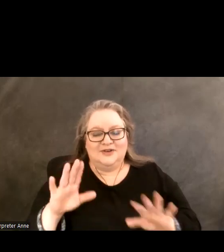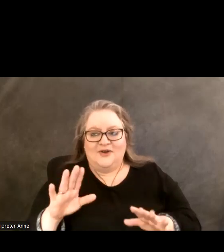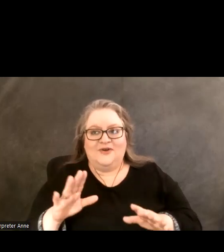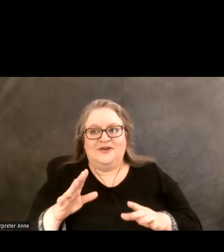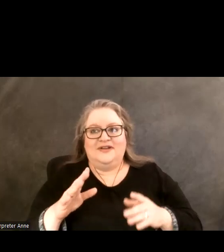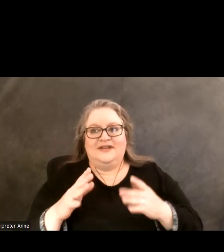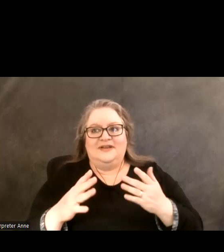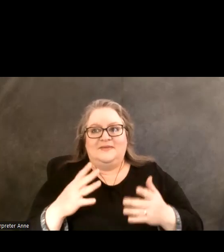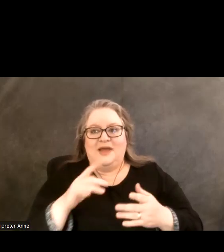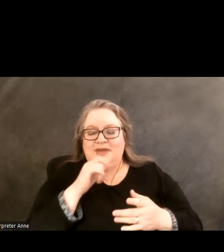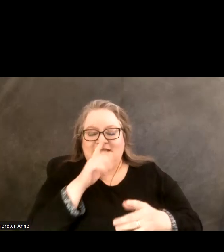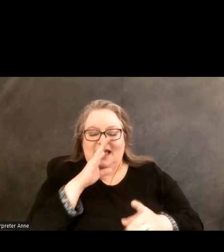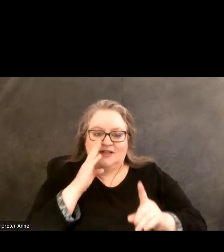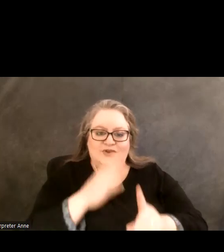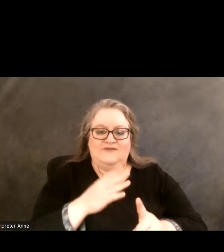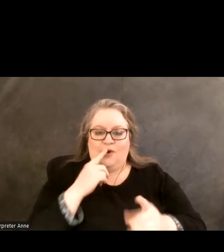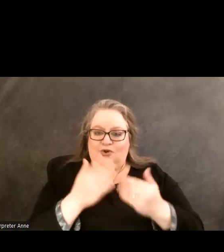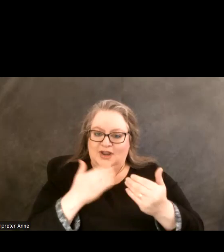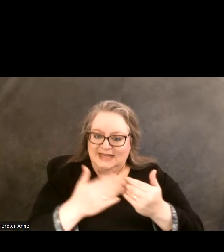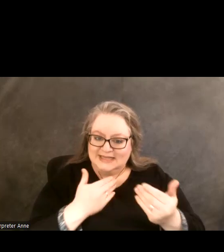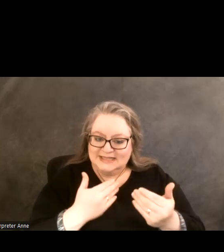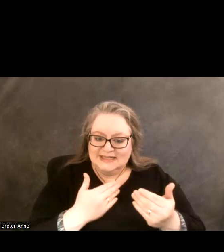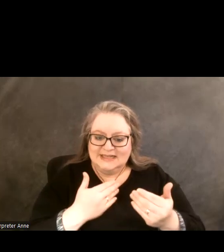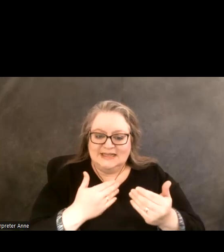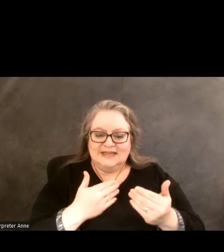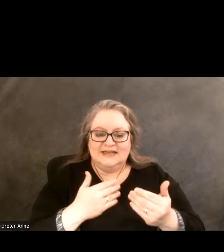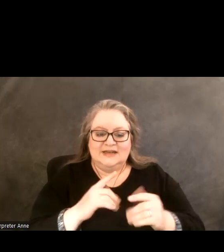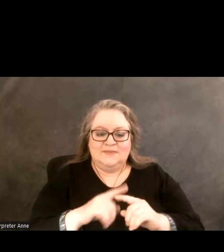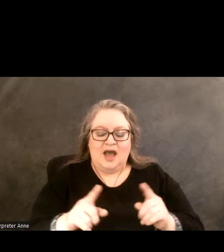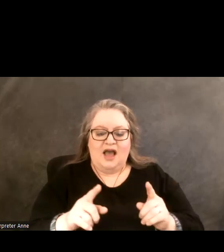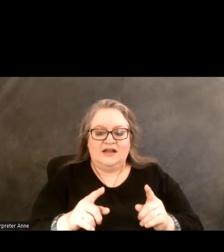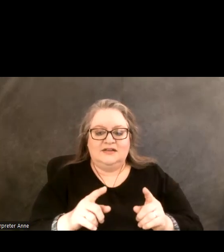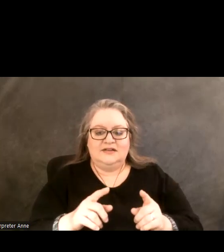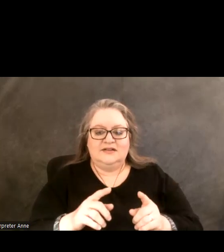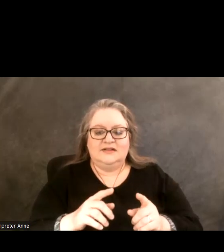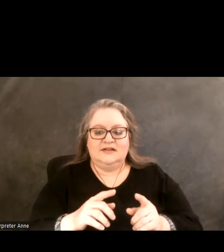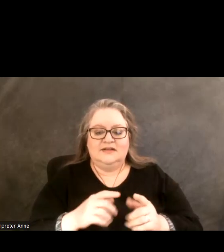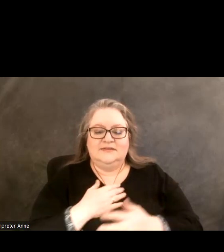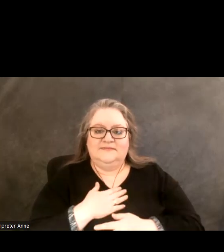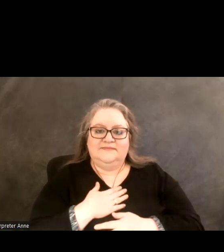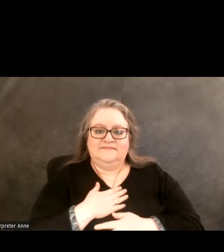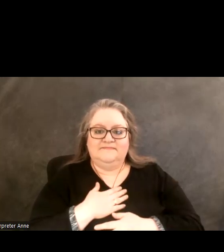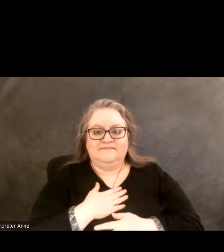straight forward or easy, but, like -- and even disabled people